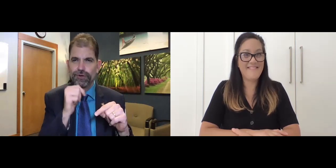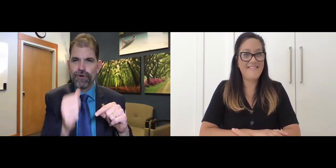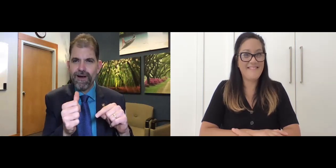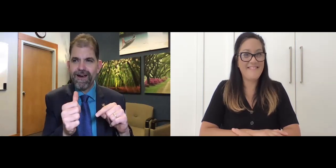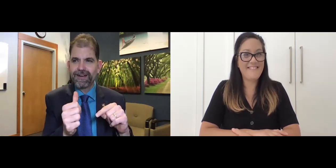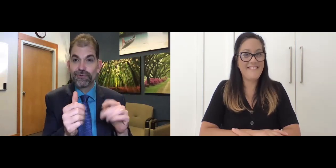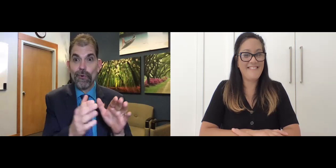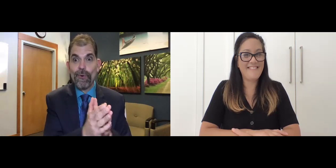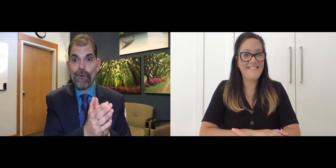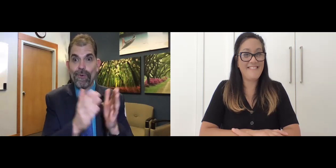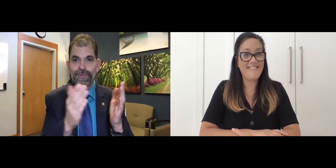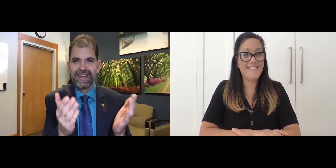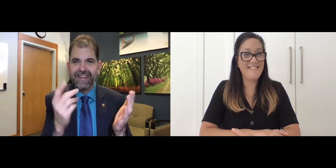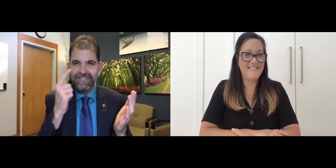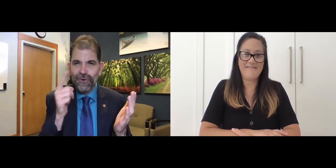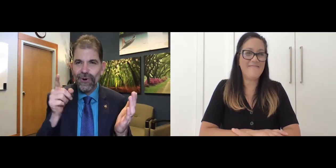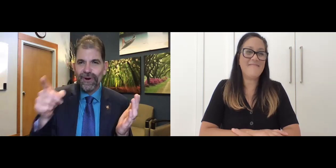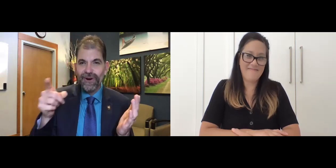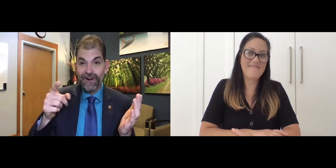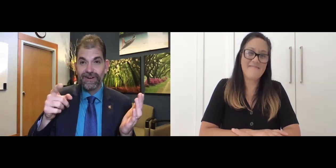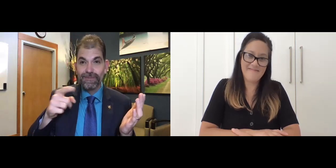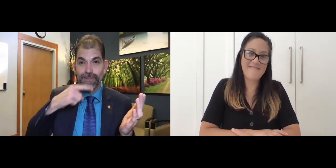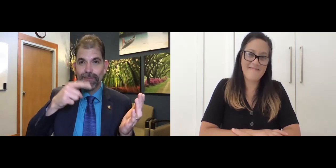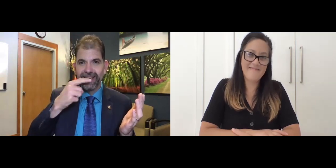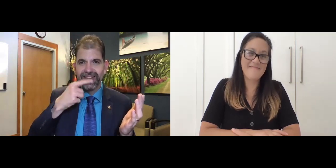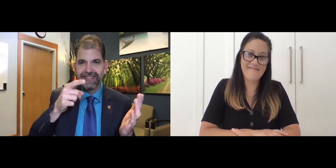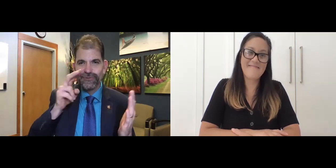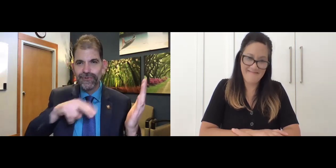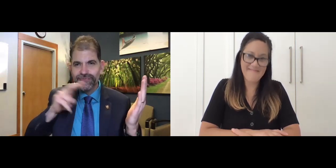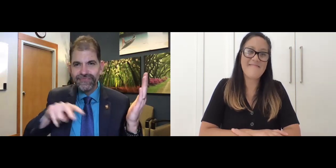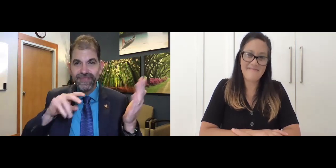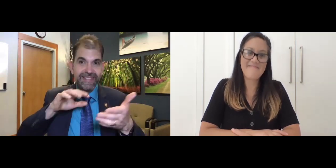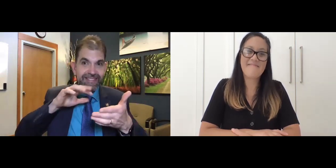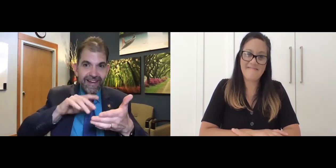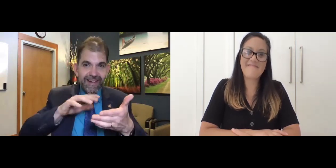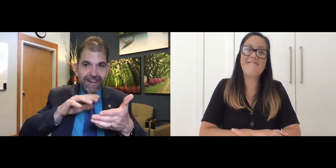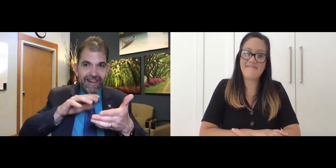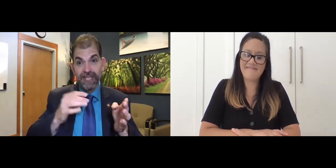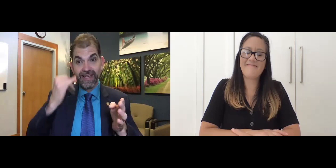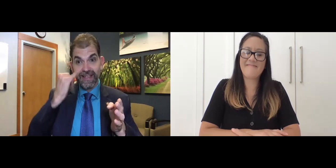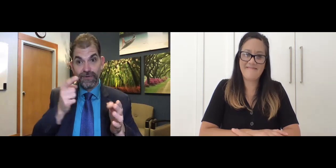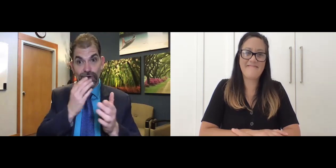that's then being interpreted on the fly and